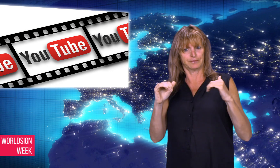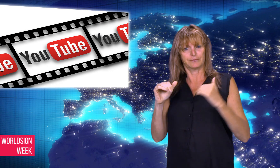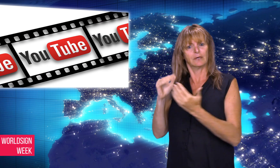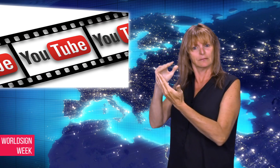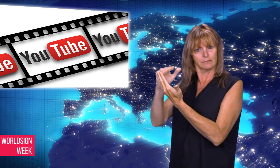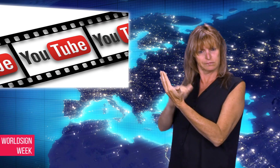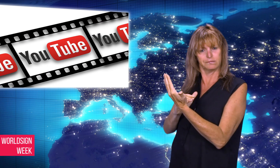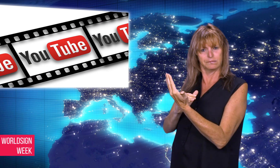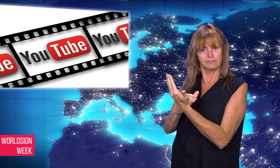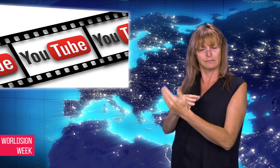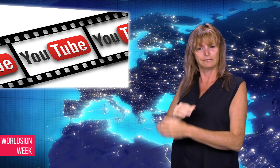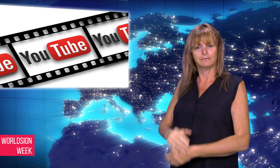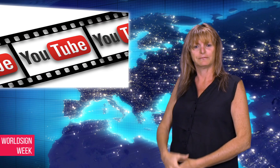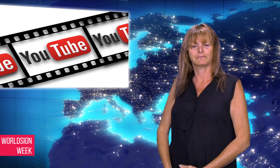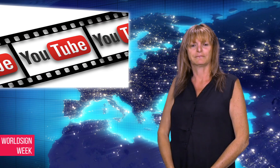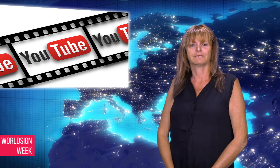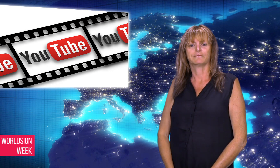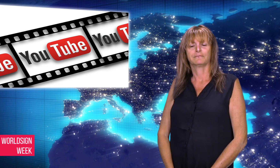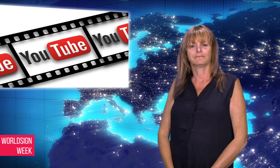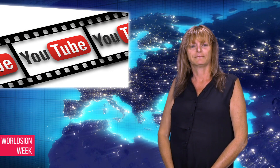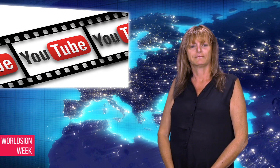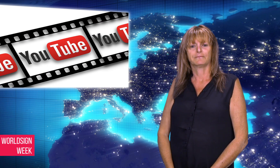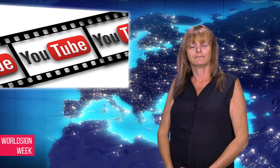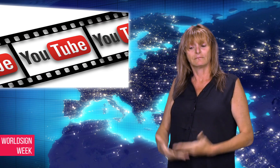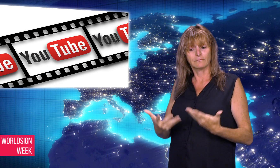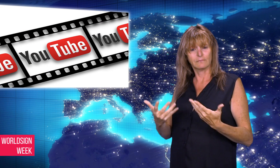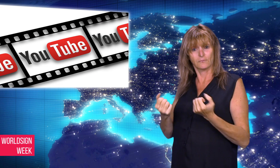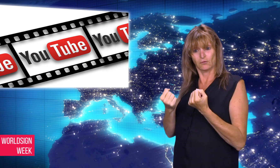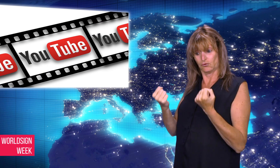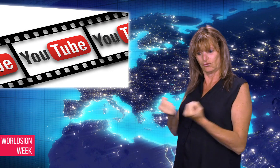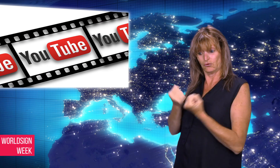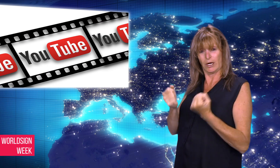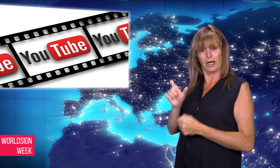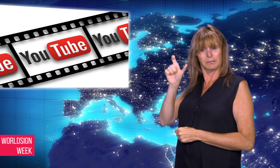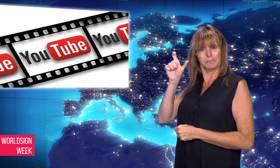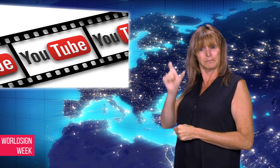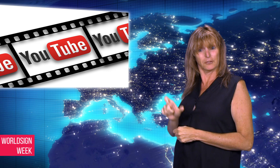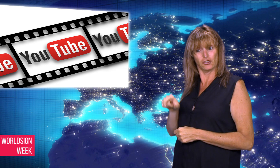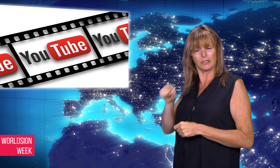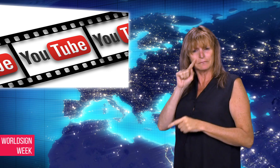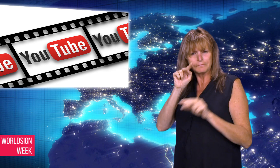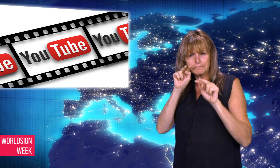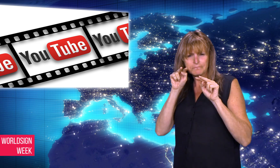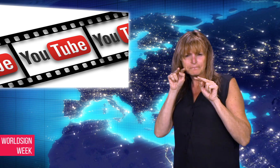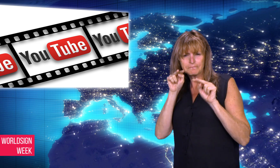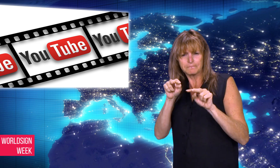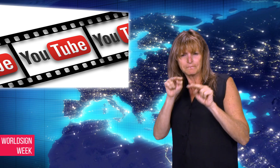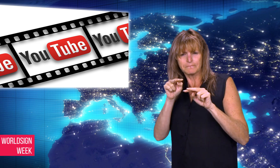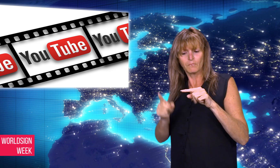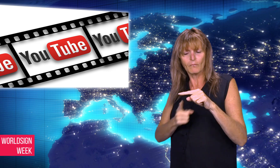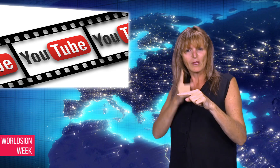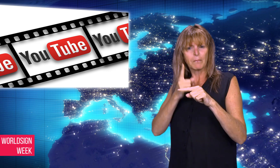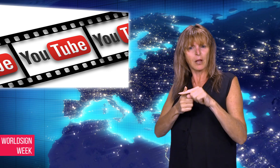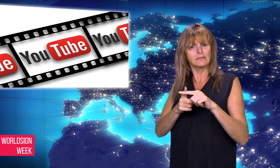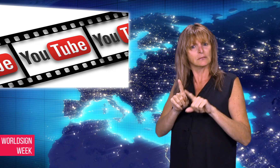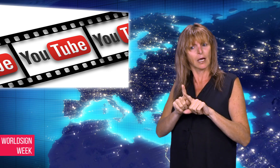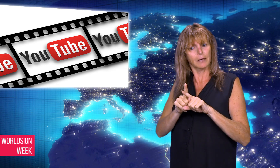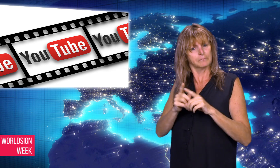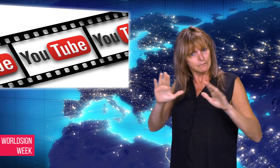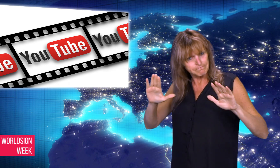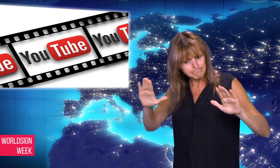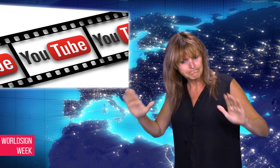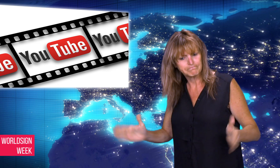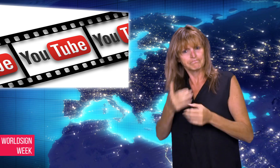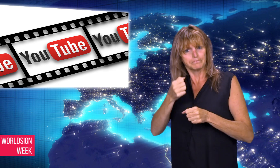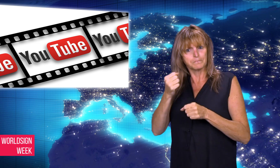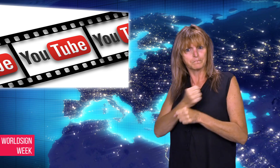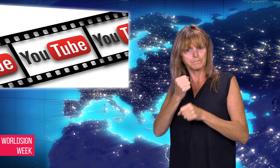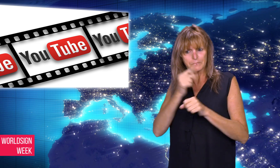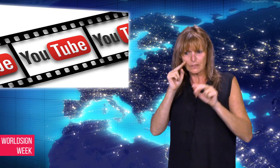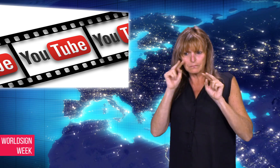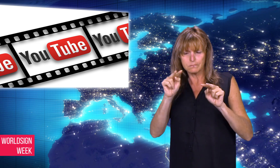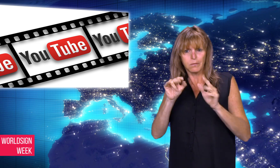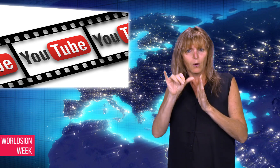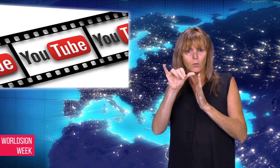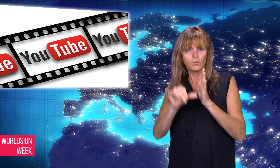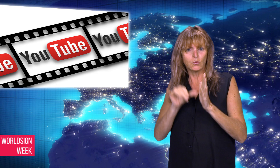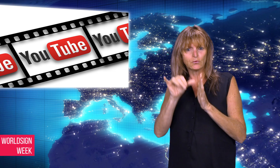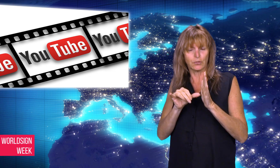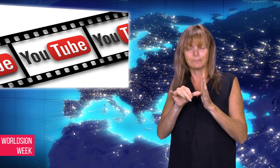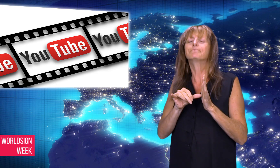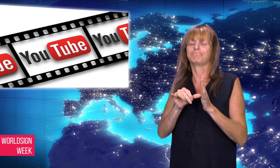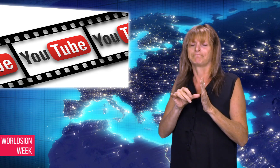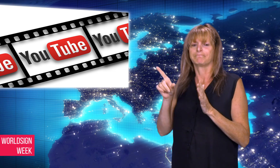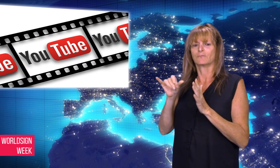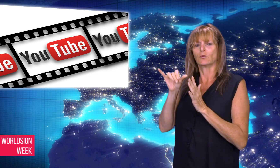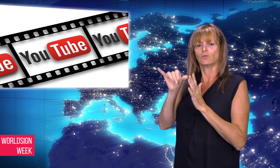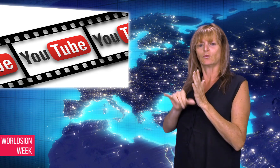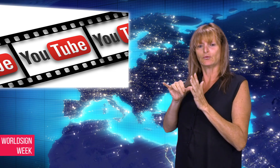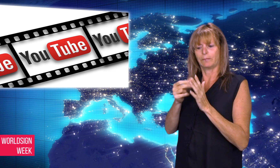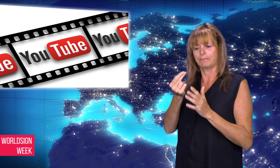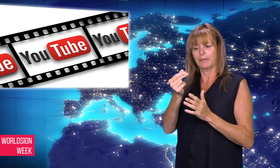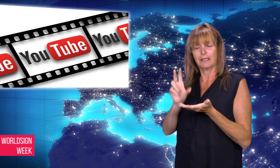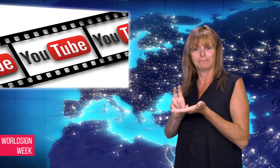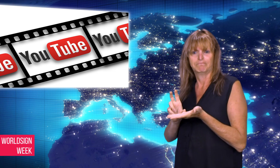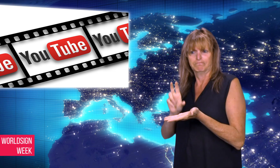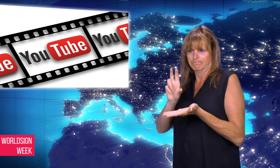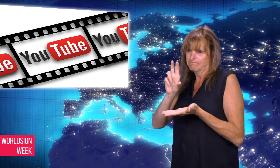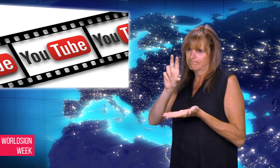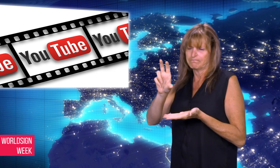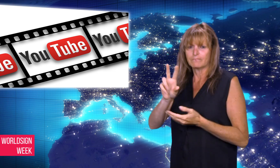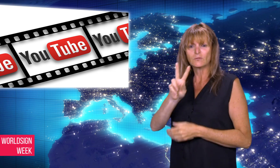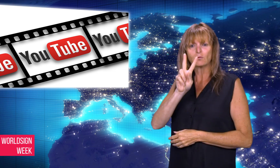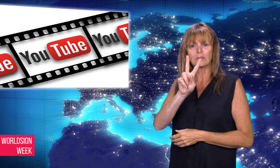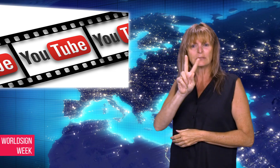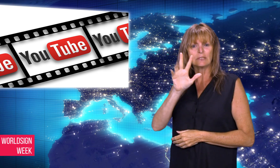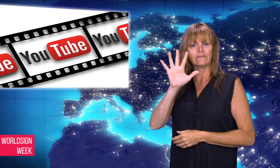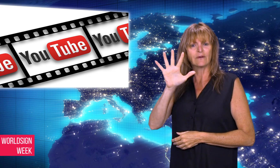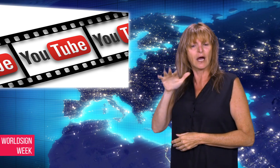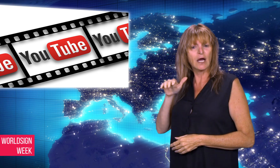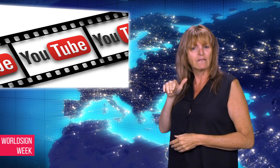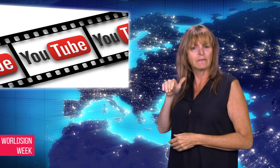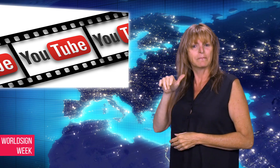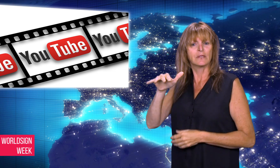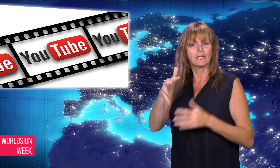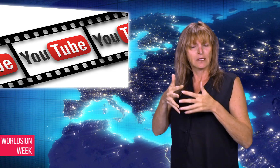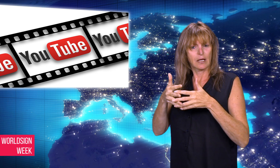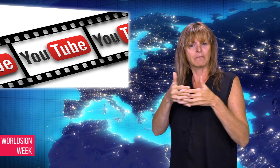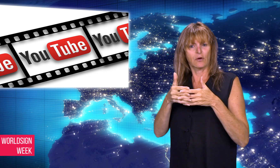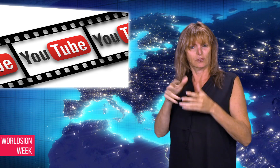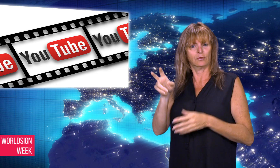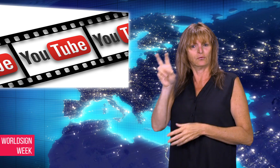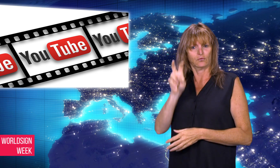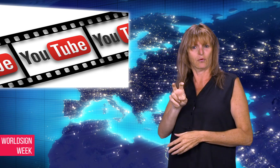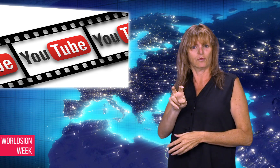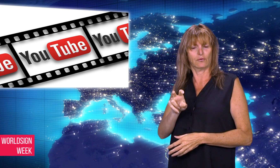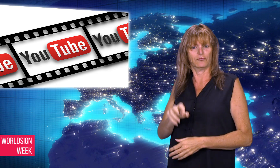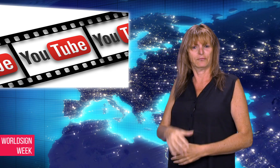facilities, YouTube is investing $25 million USD.